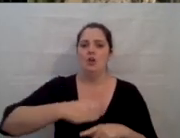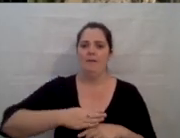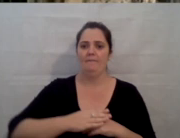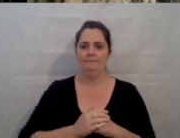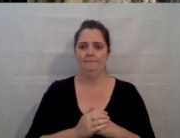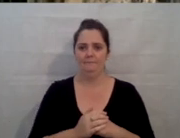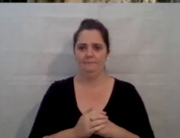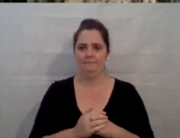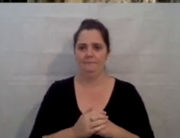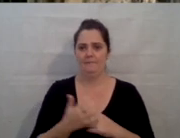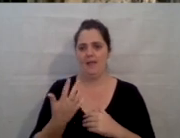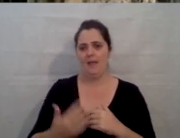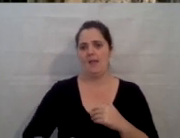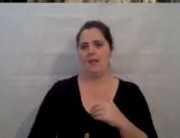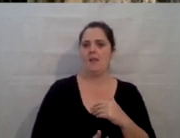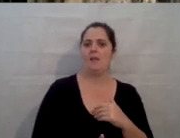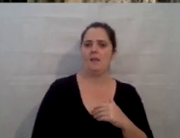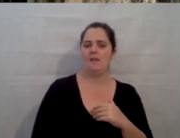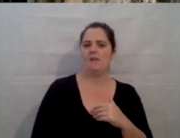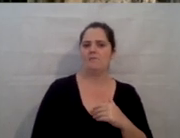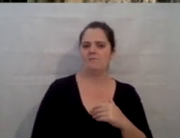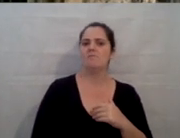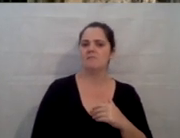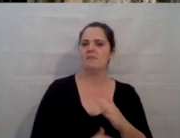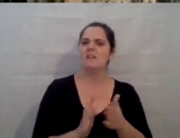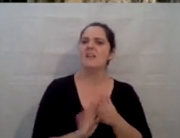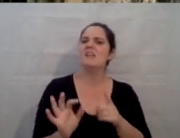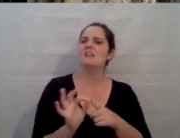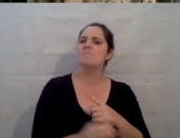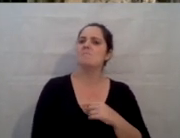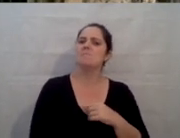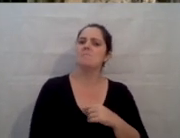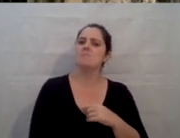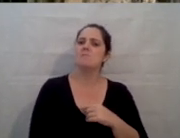which wraps around his hip, his other arm which is bent at the elbow, y'all might